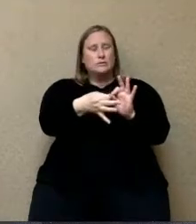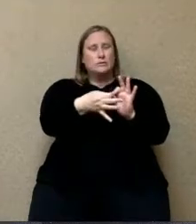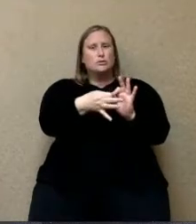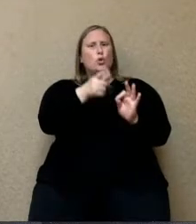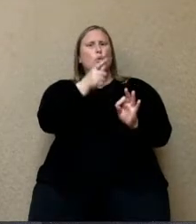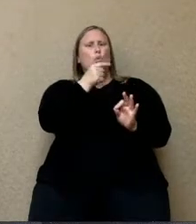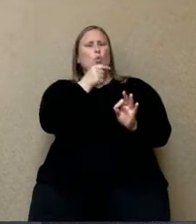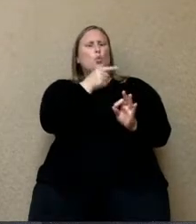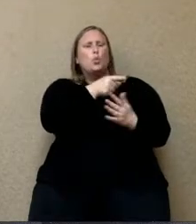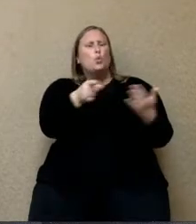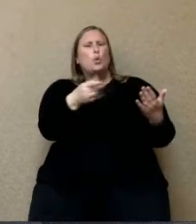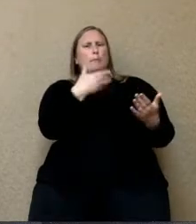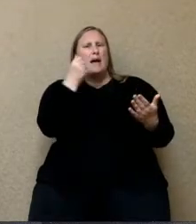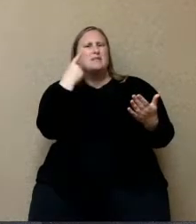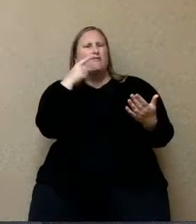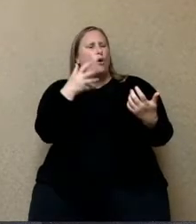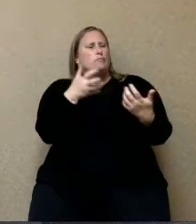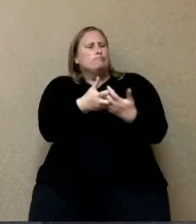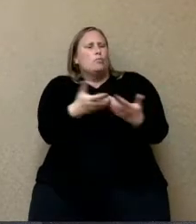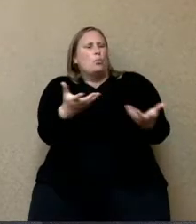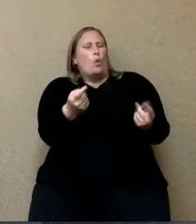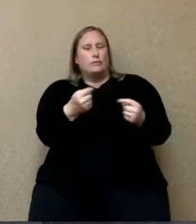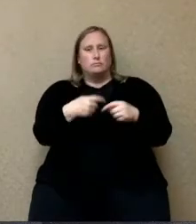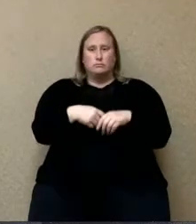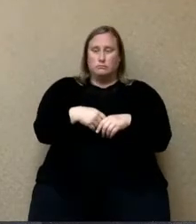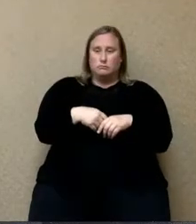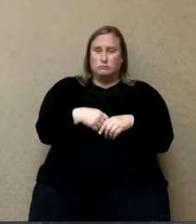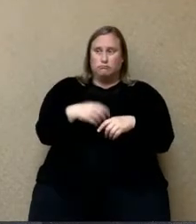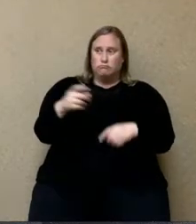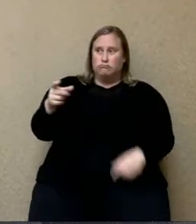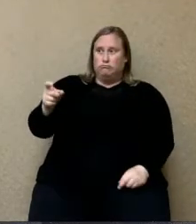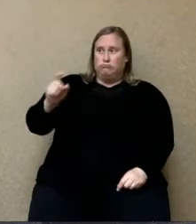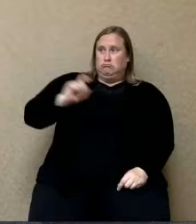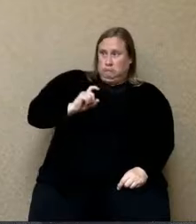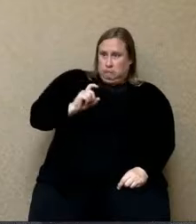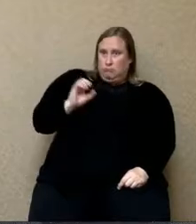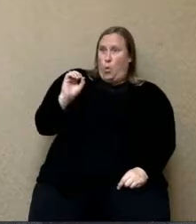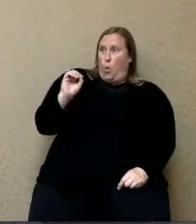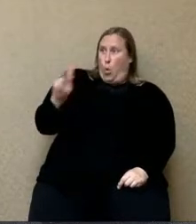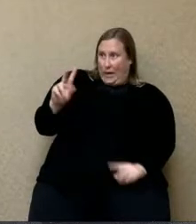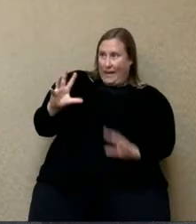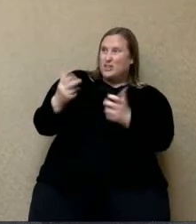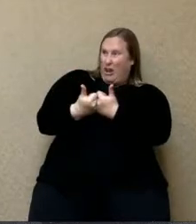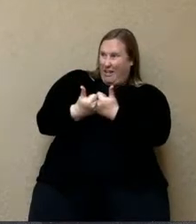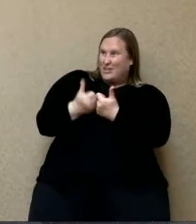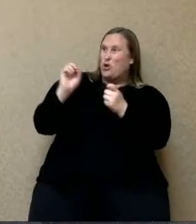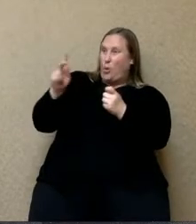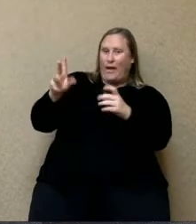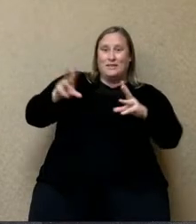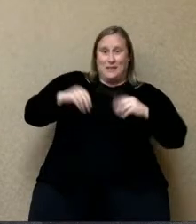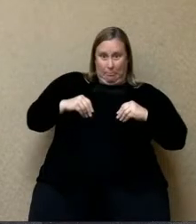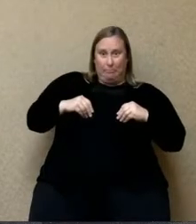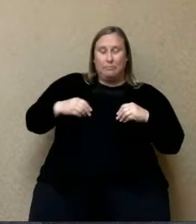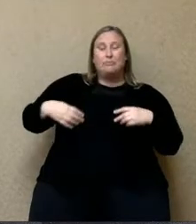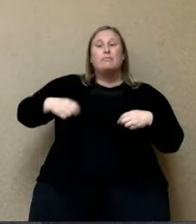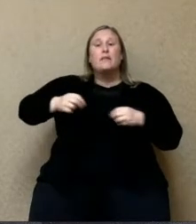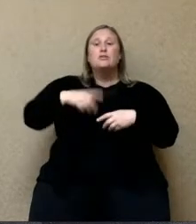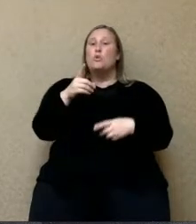And who would it be best designed for? So, that's kind of how it started. I took on the challenge and what I did was I